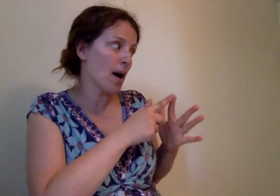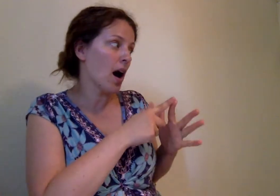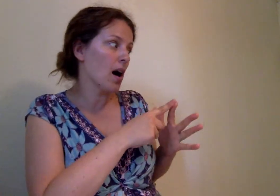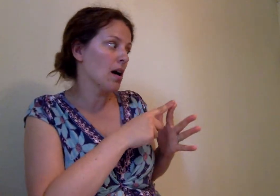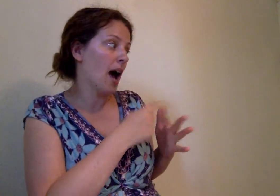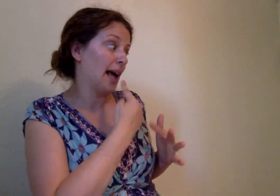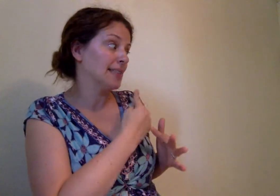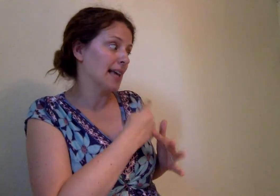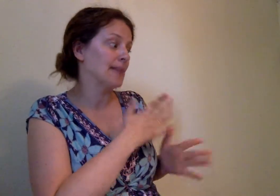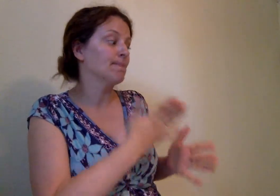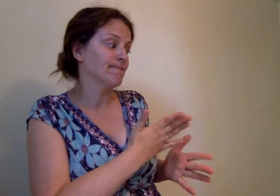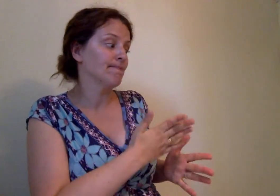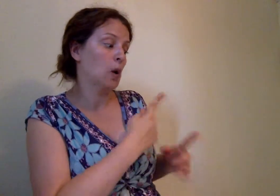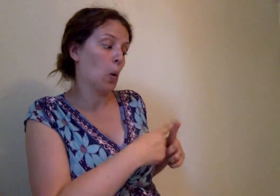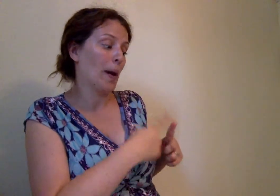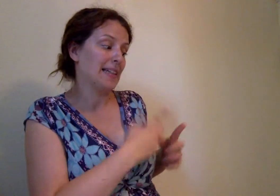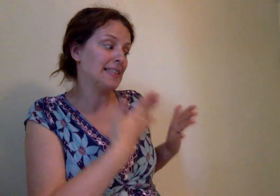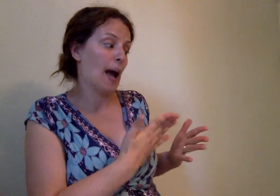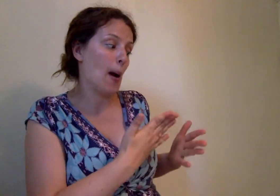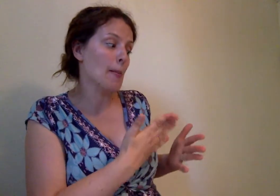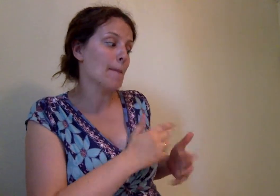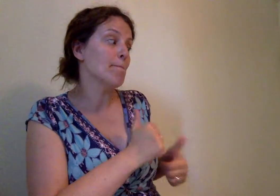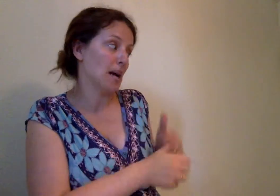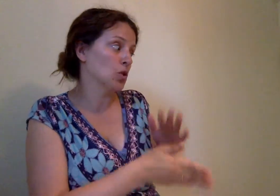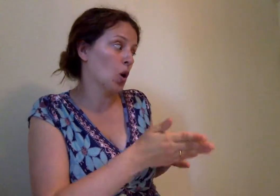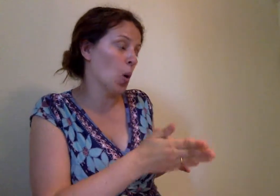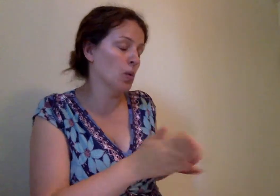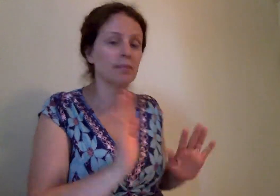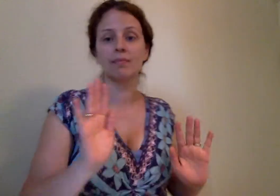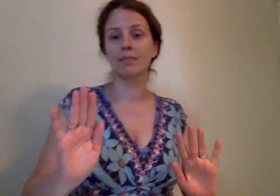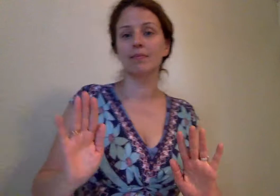"But Emma, quick we must go."